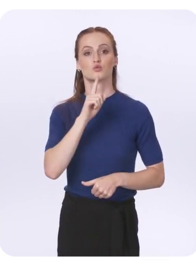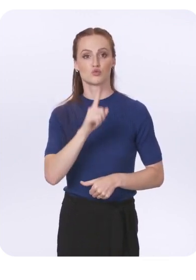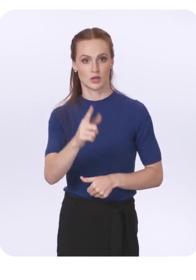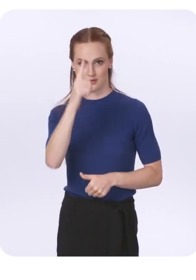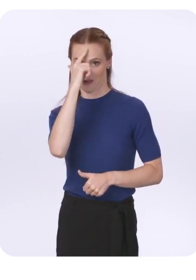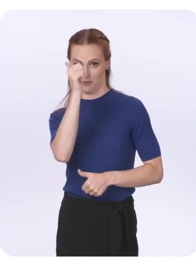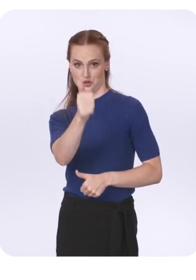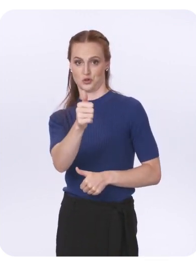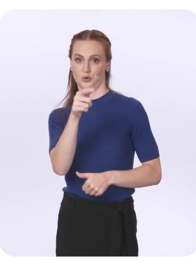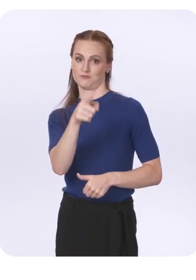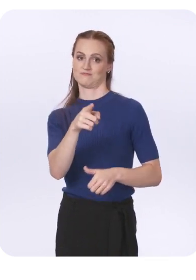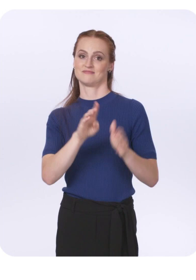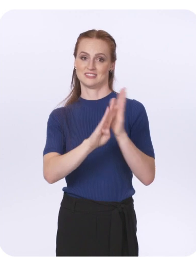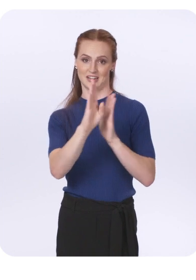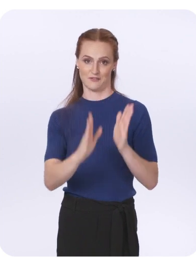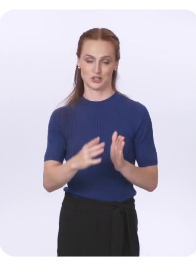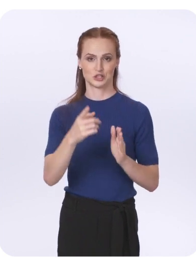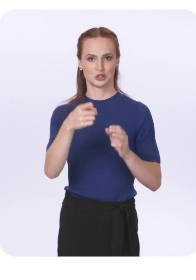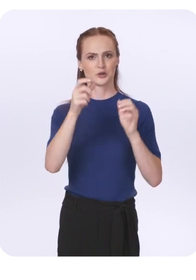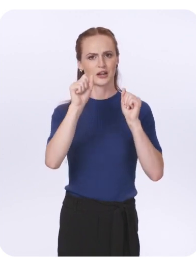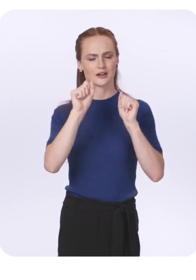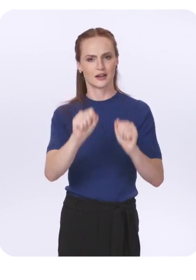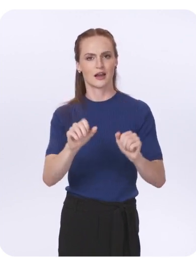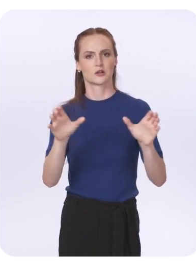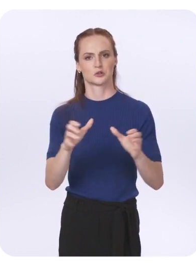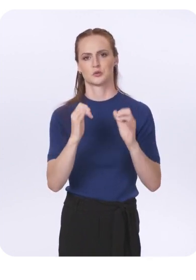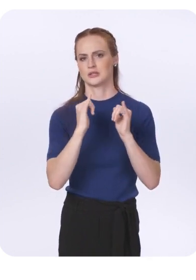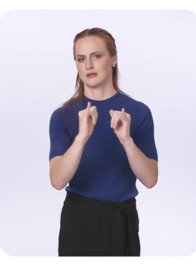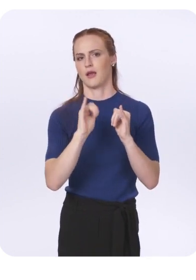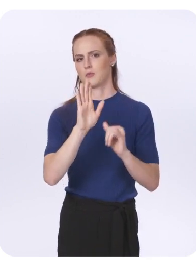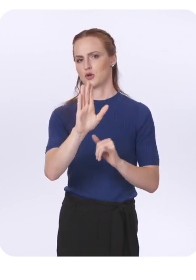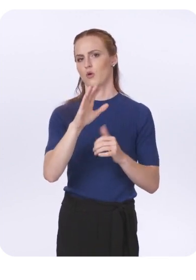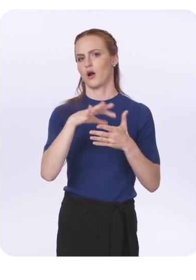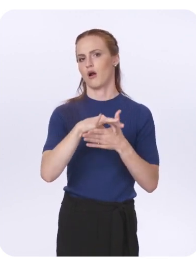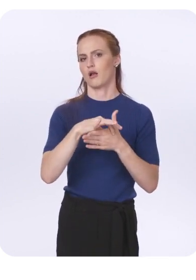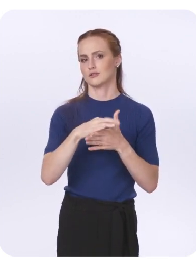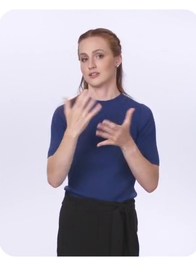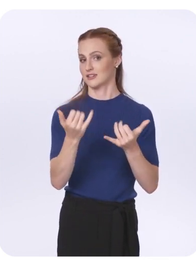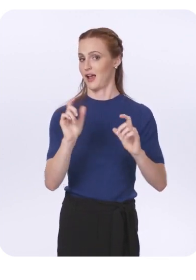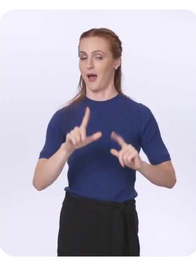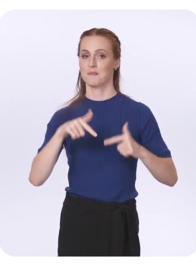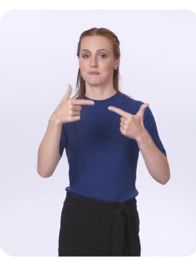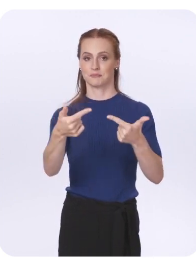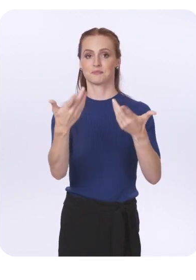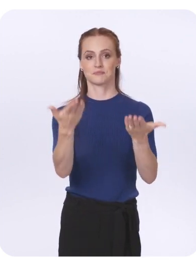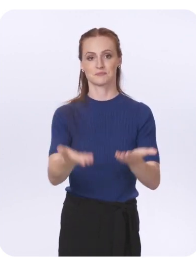It really is up to you devs to do the same with your content. The ball’s in your court now!